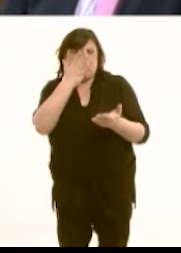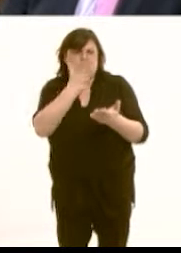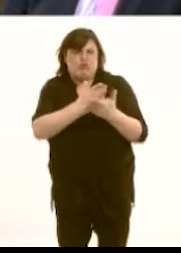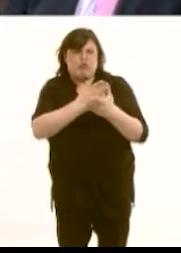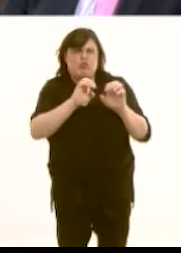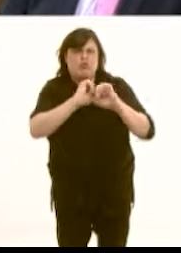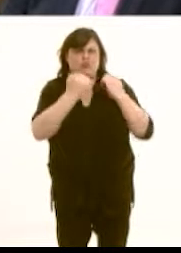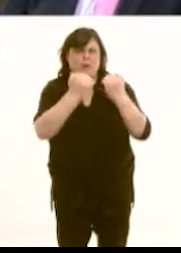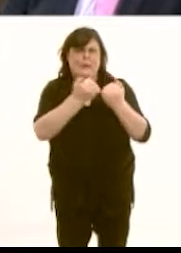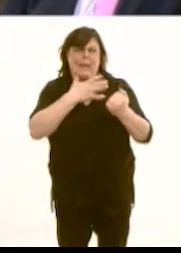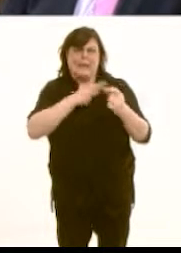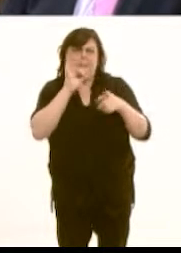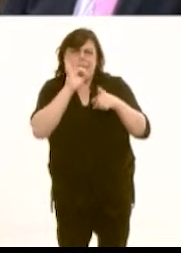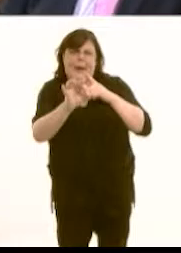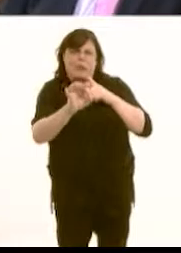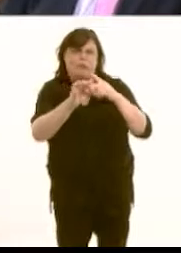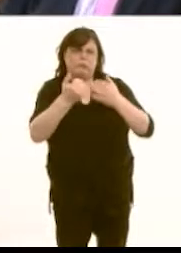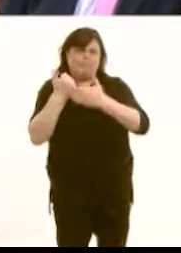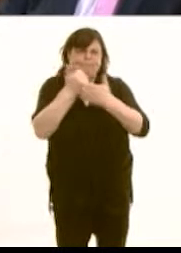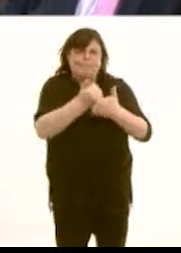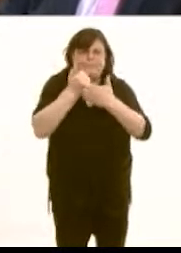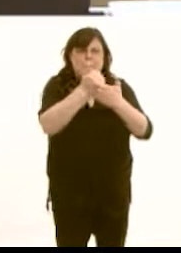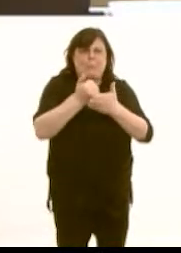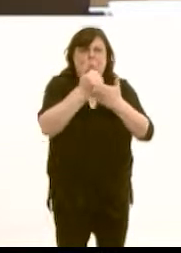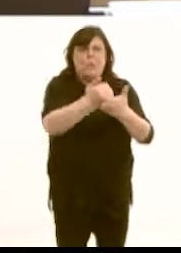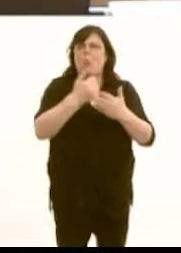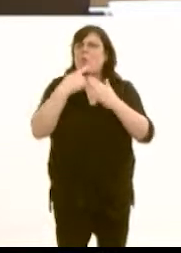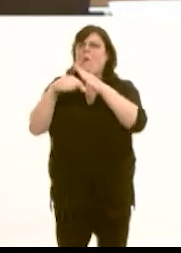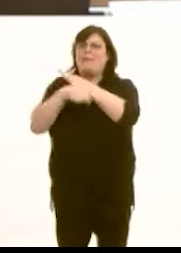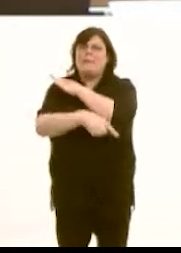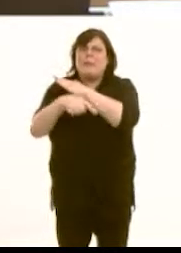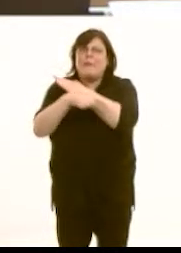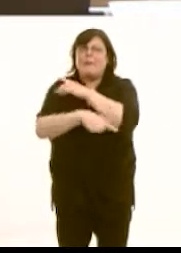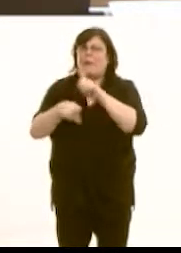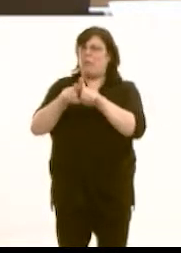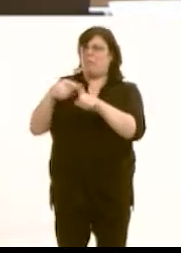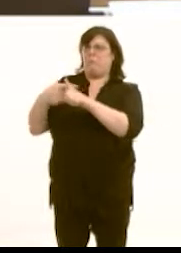£2 billion deficit in the NHS, which is what his party has delivered in England.